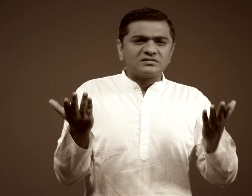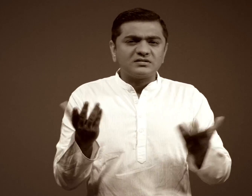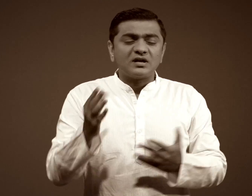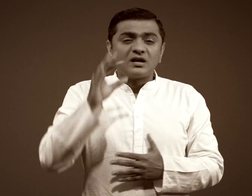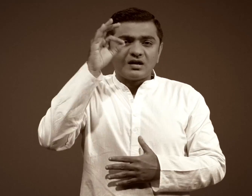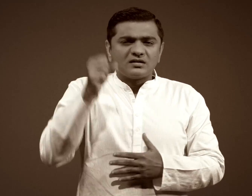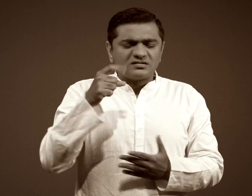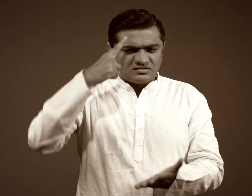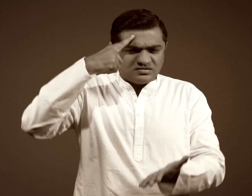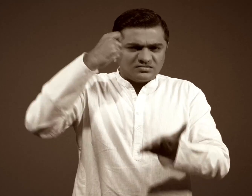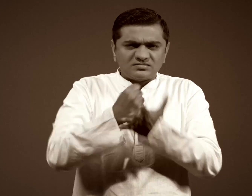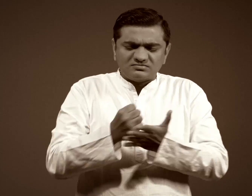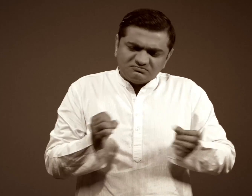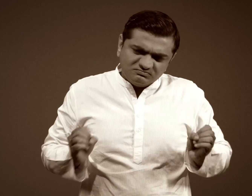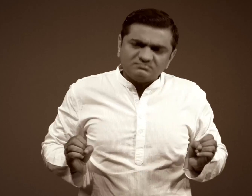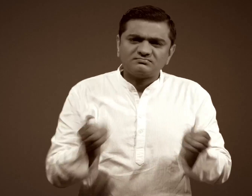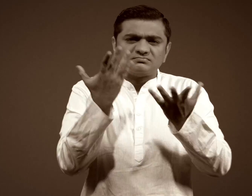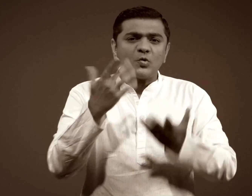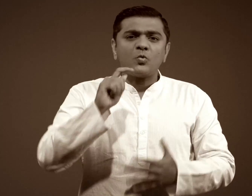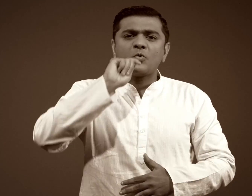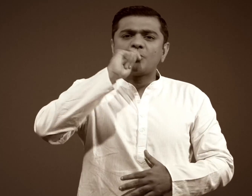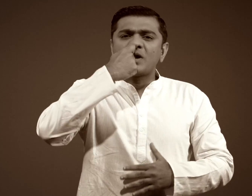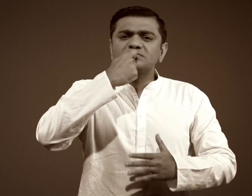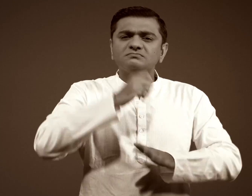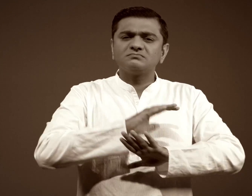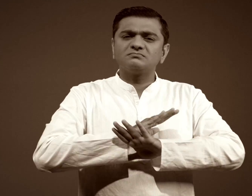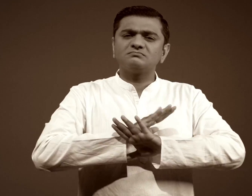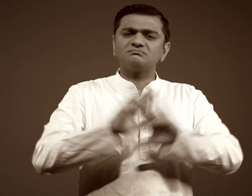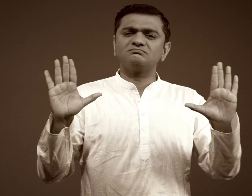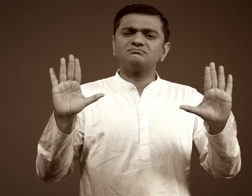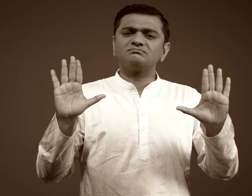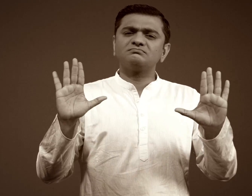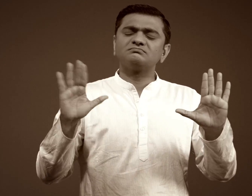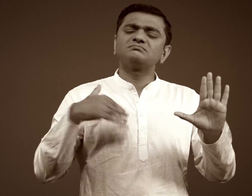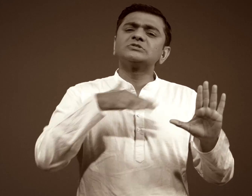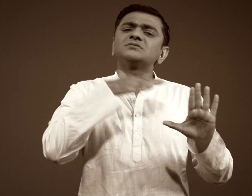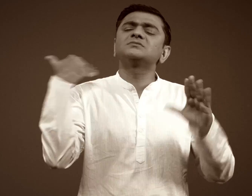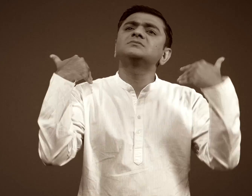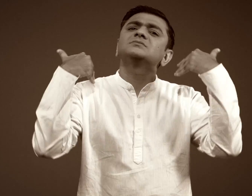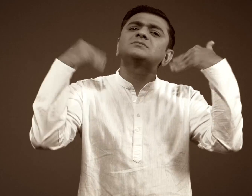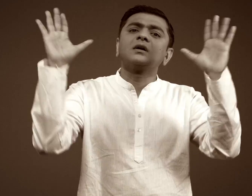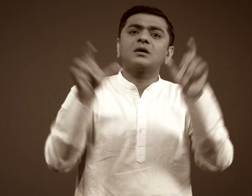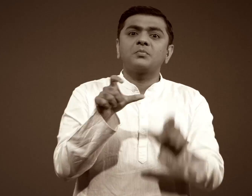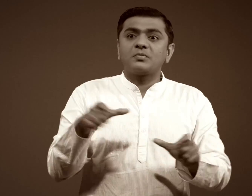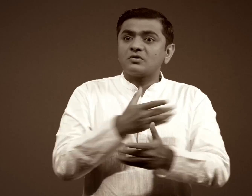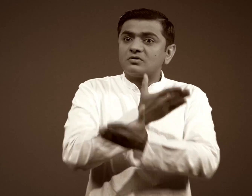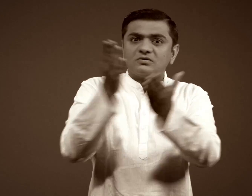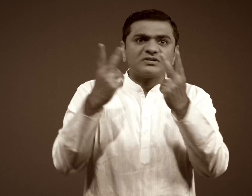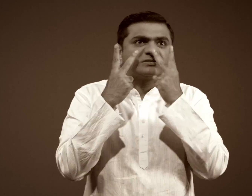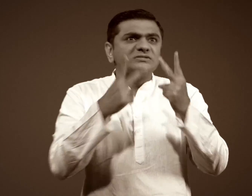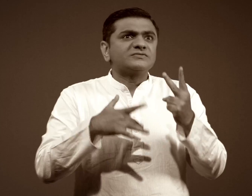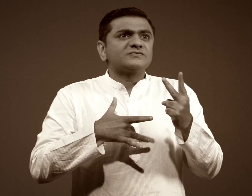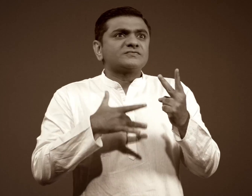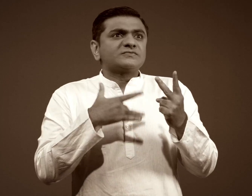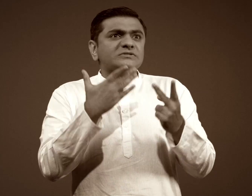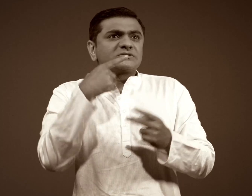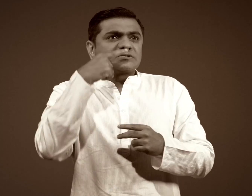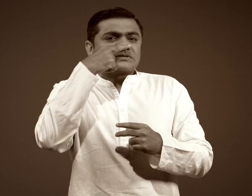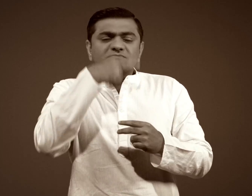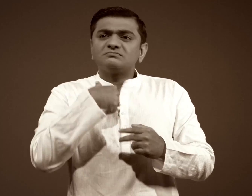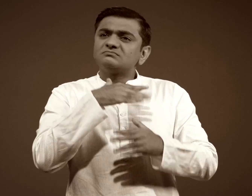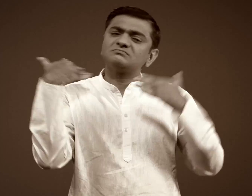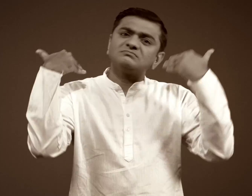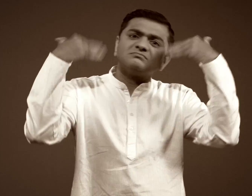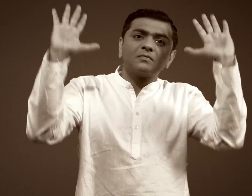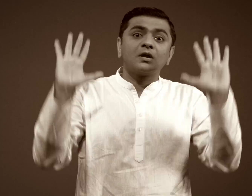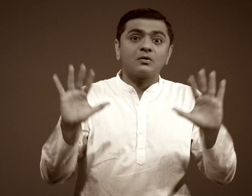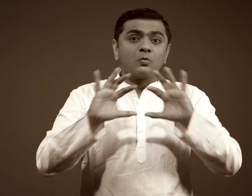He decided to fast unto death, to shame people.